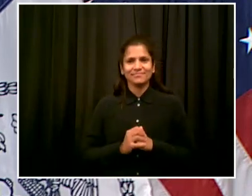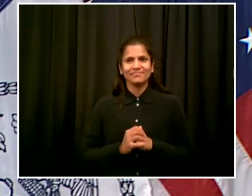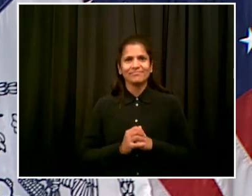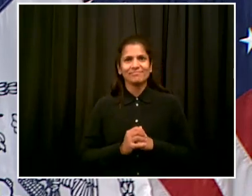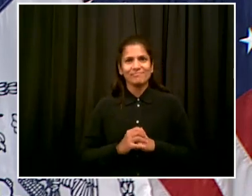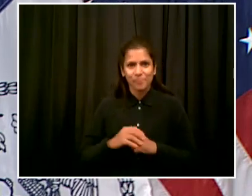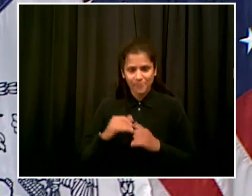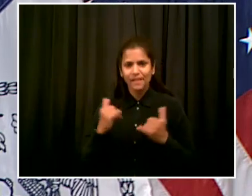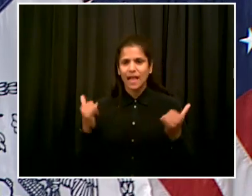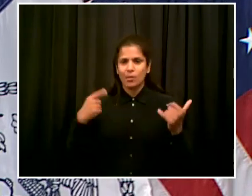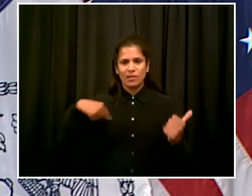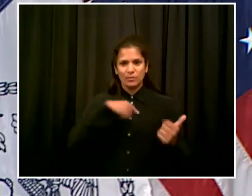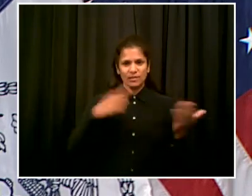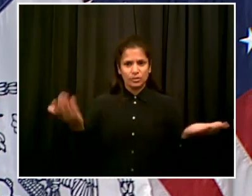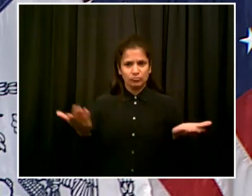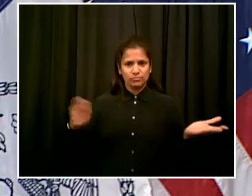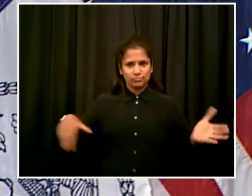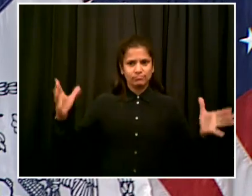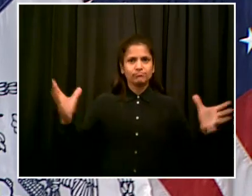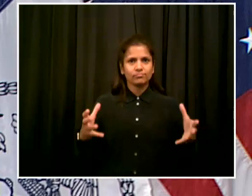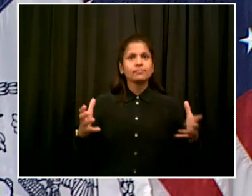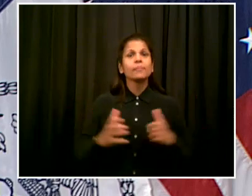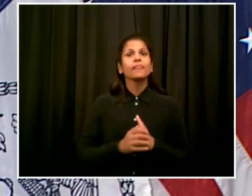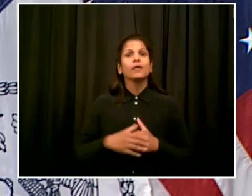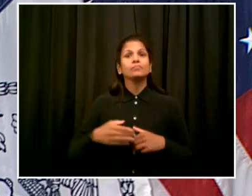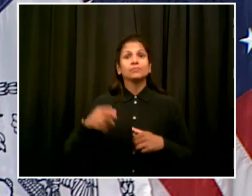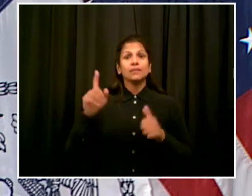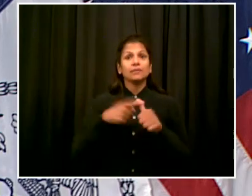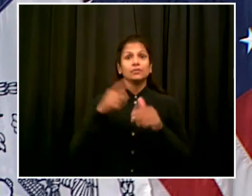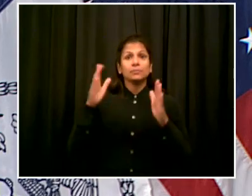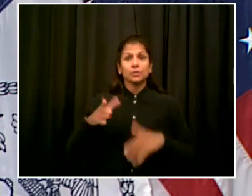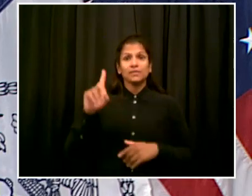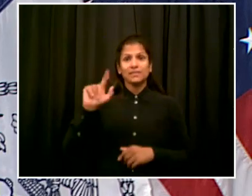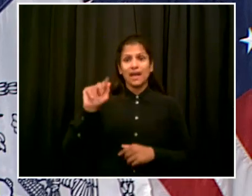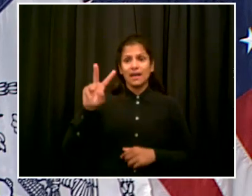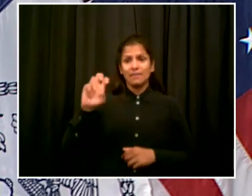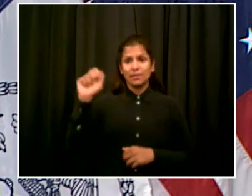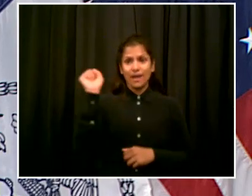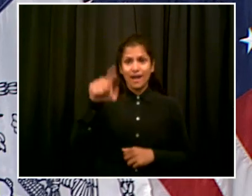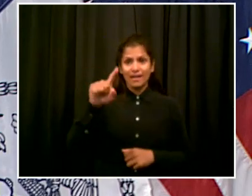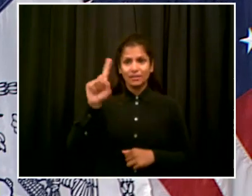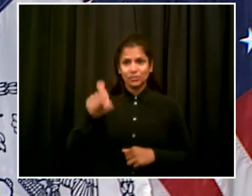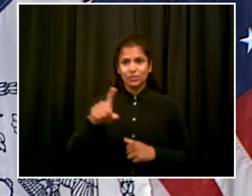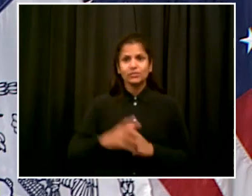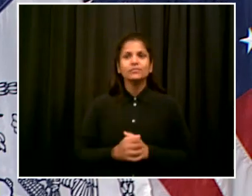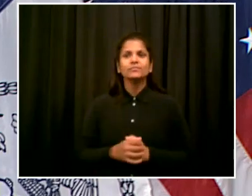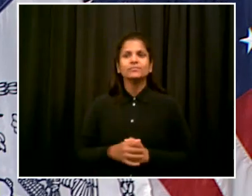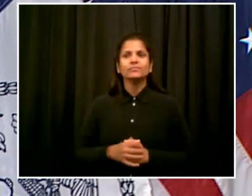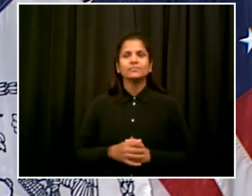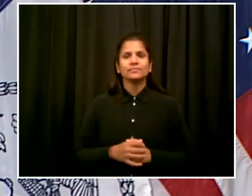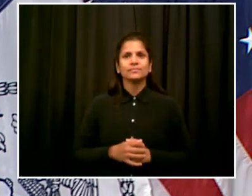RCISEWLL . N OW LET'S START WITH DAVE .